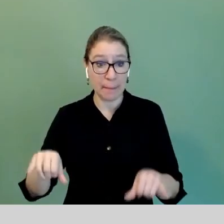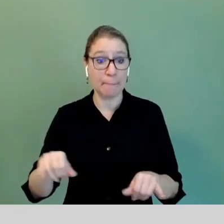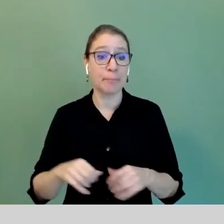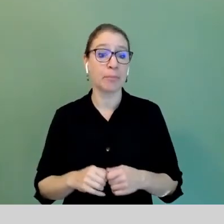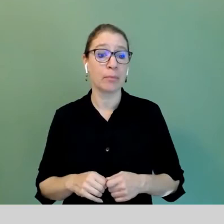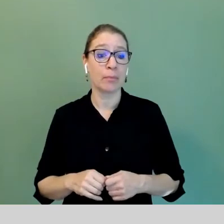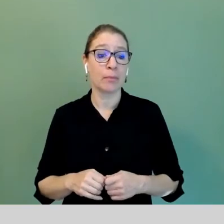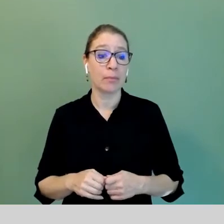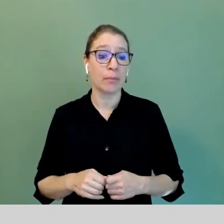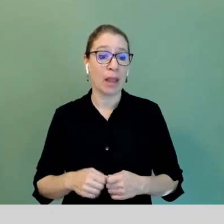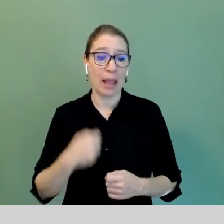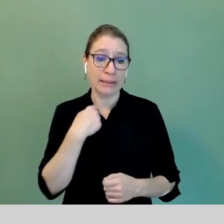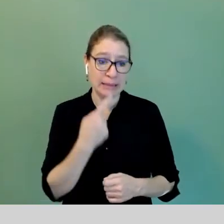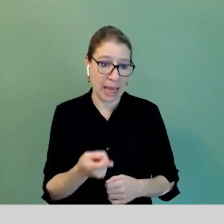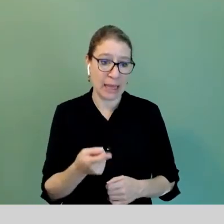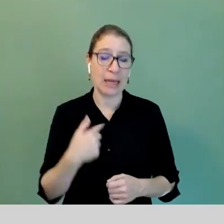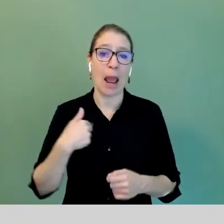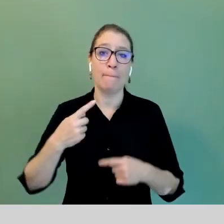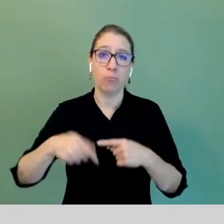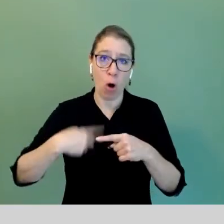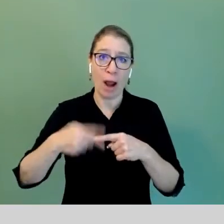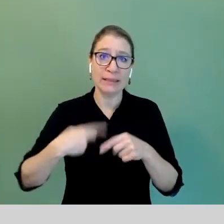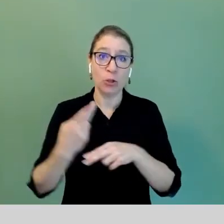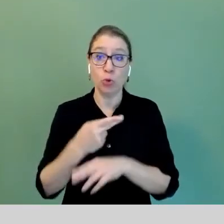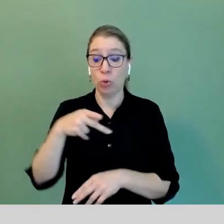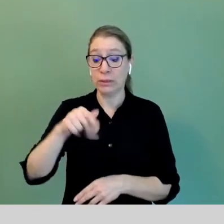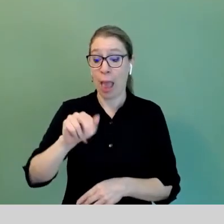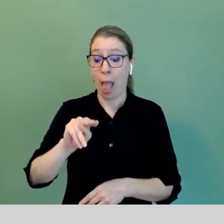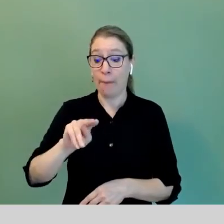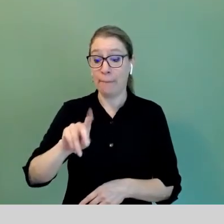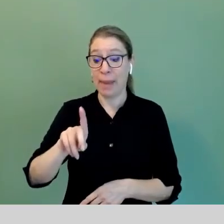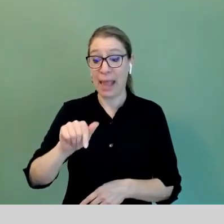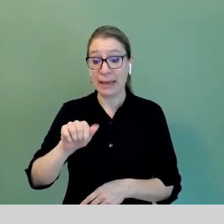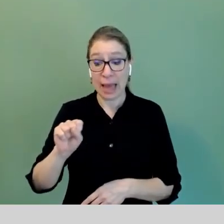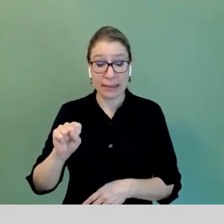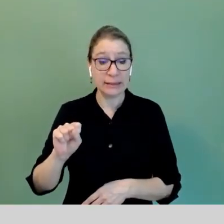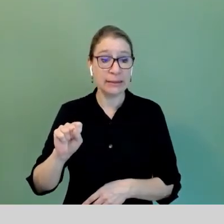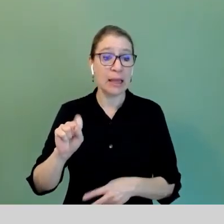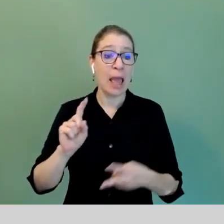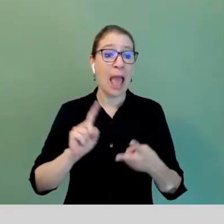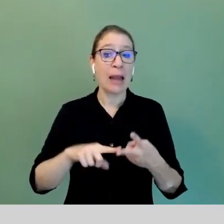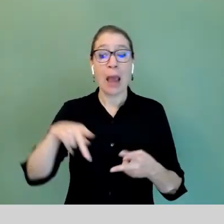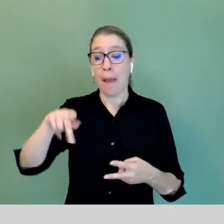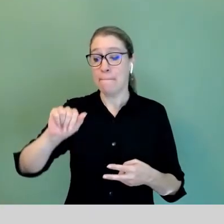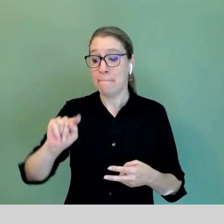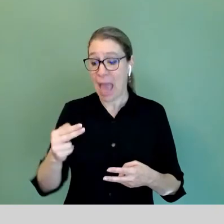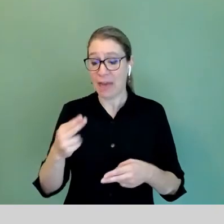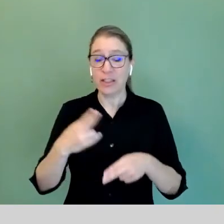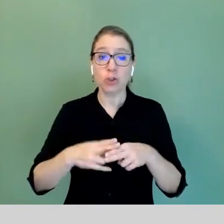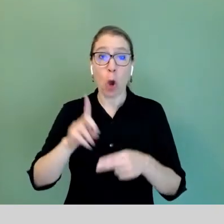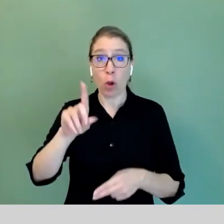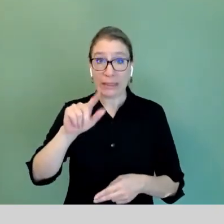I'm saying, I'm processing these with Pandas, and I'm saying the path is called data, right?